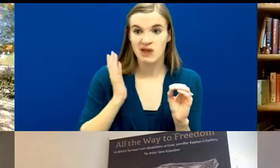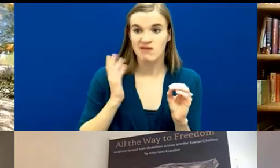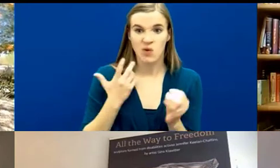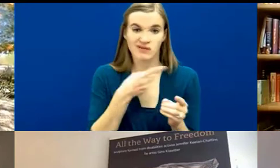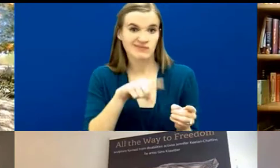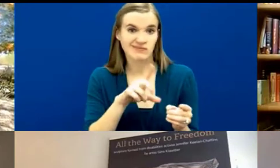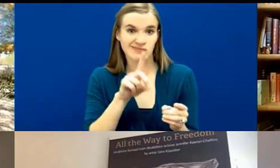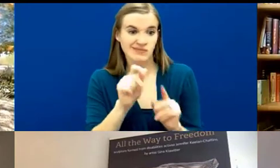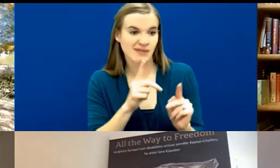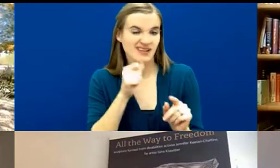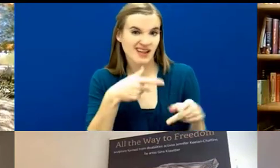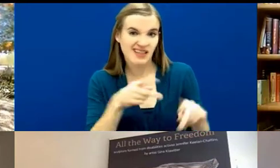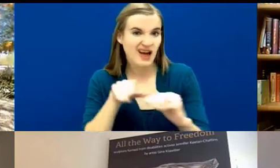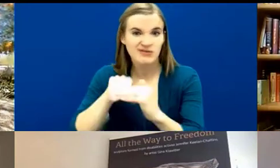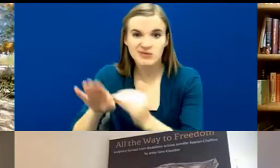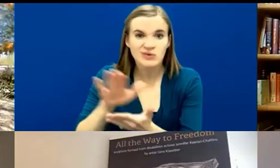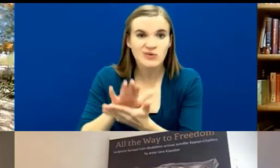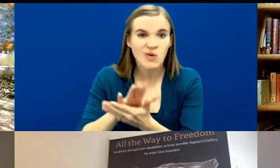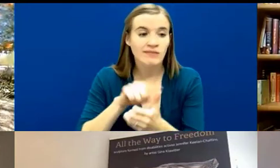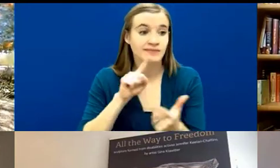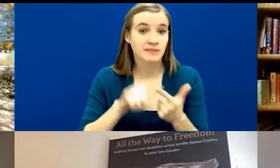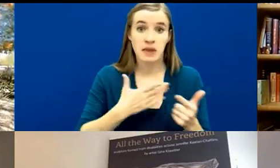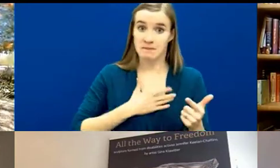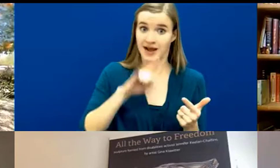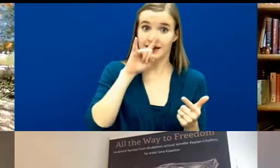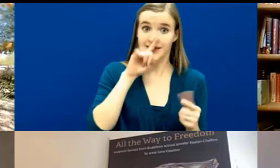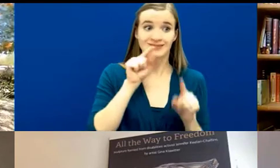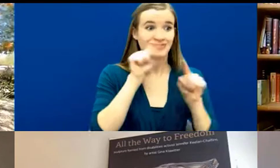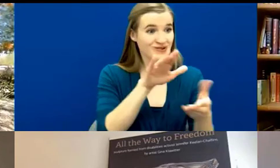the sidewalks in my new neighborhood gets torn out at the corners to make